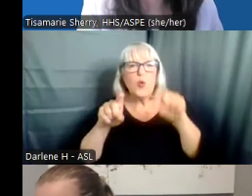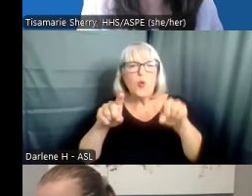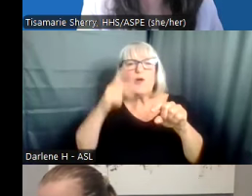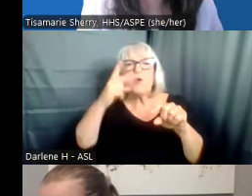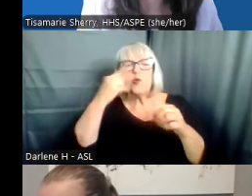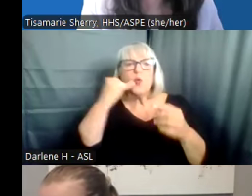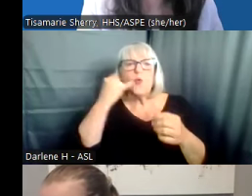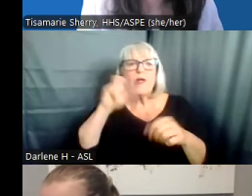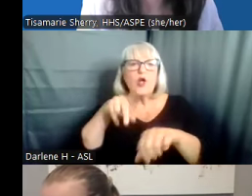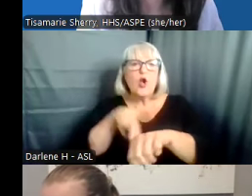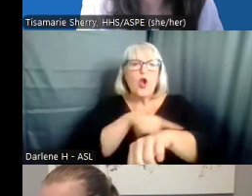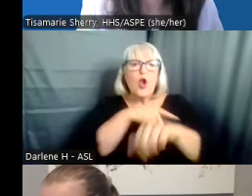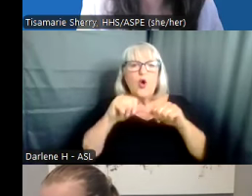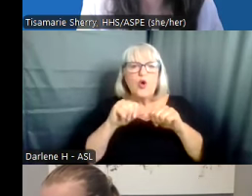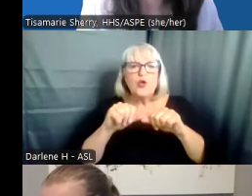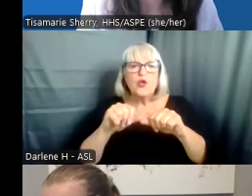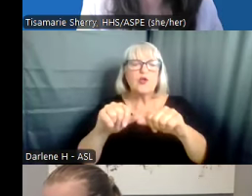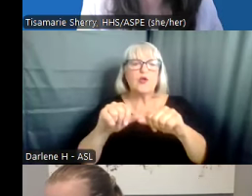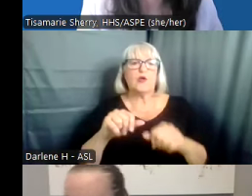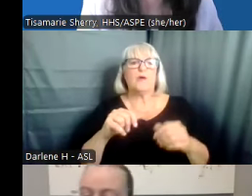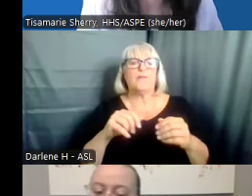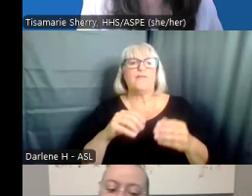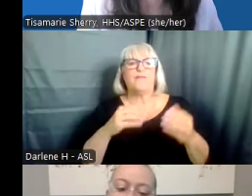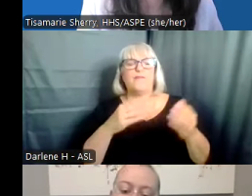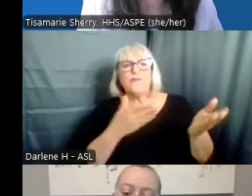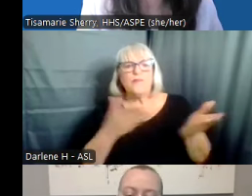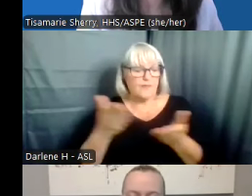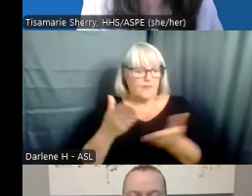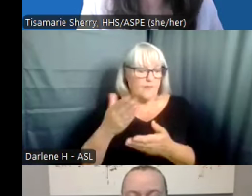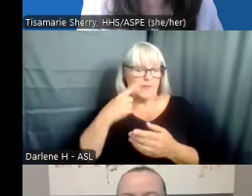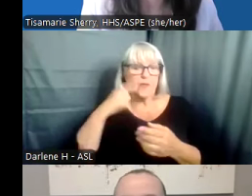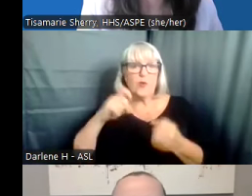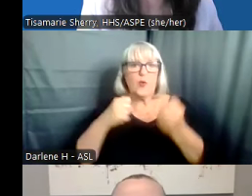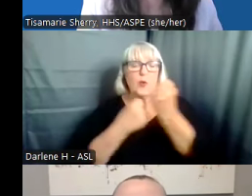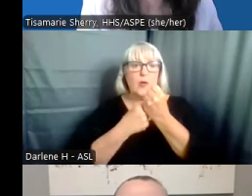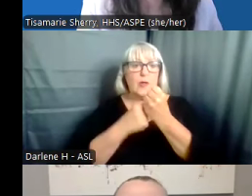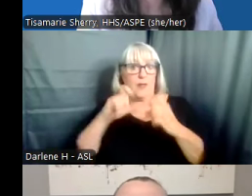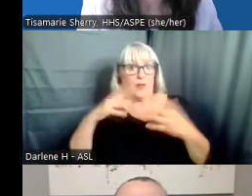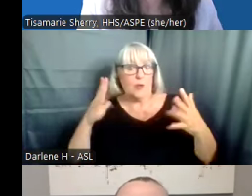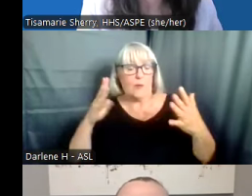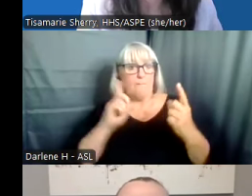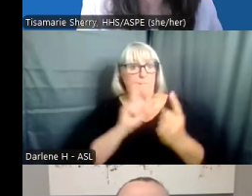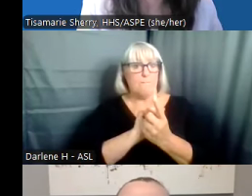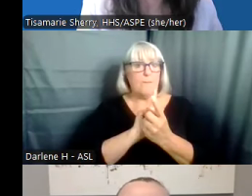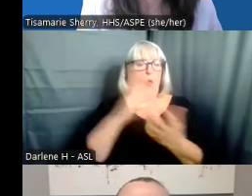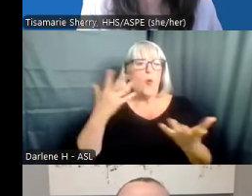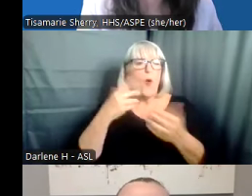and supports and to identify how those needs are currently met and how much unmet need need there is for long term services